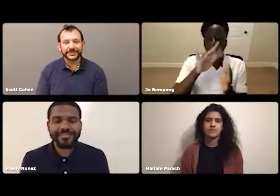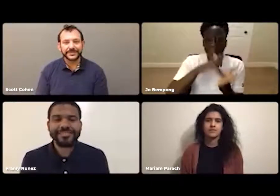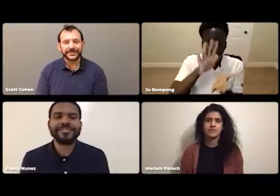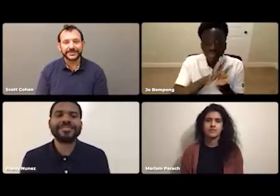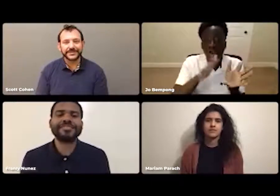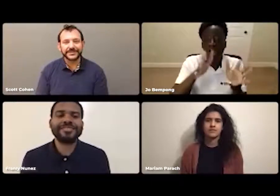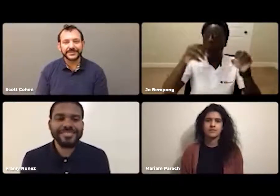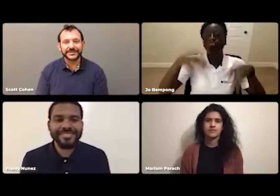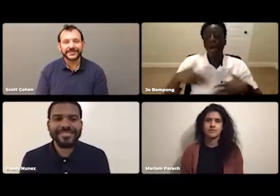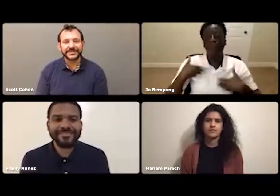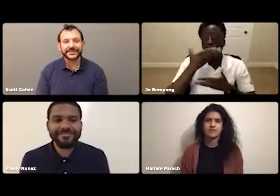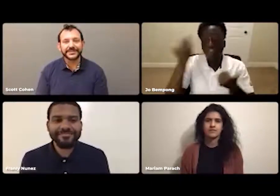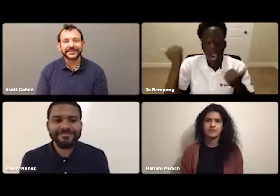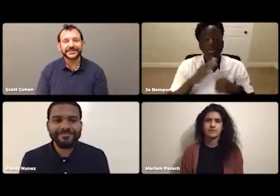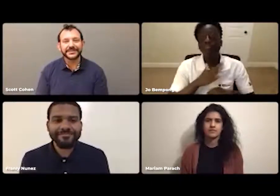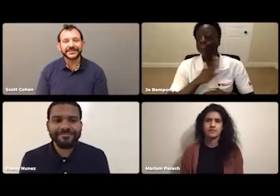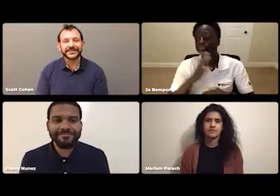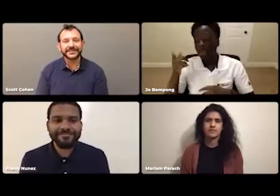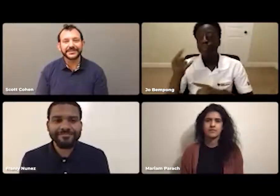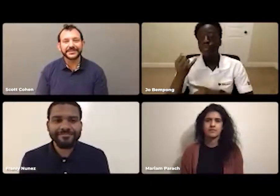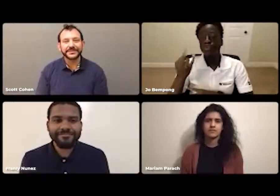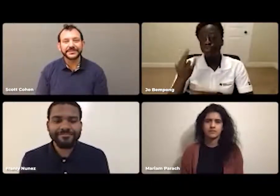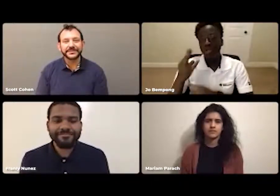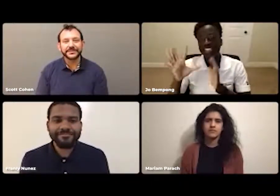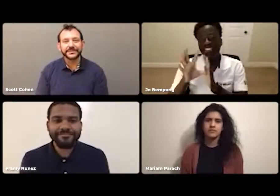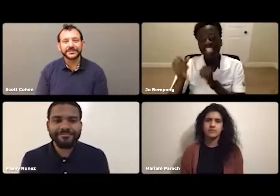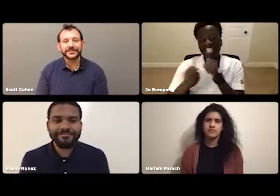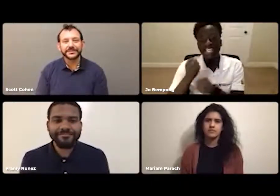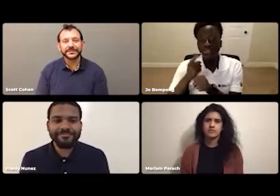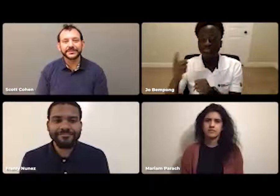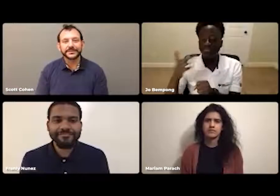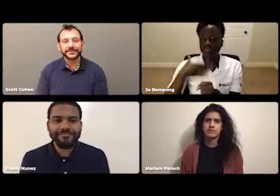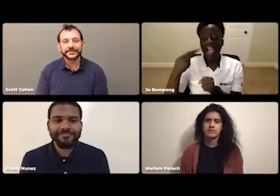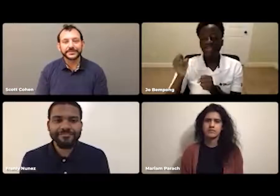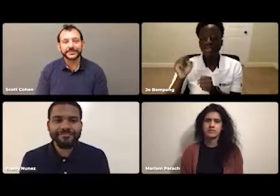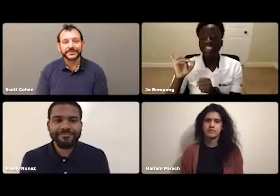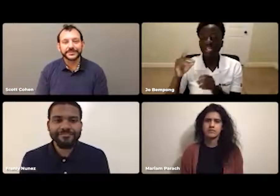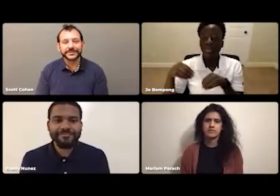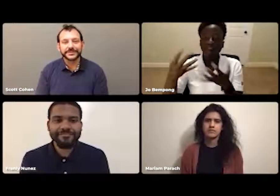I didn't fully understand what it involved. I dropped it in middle school.